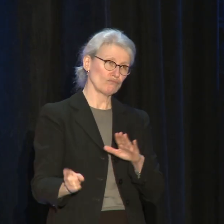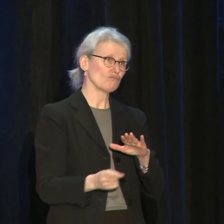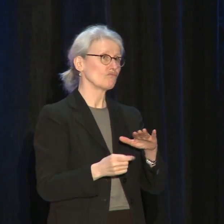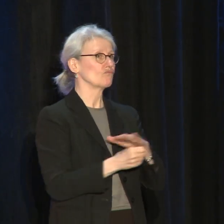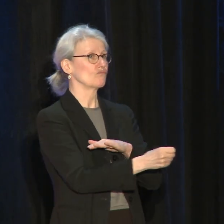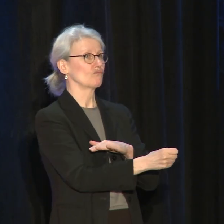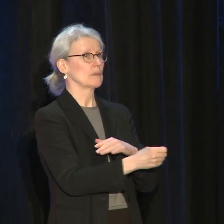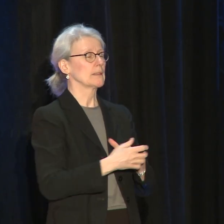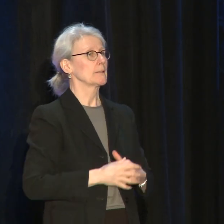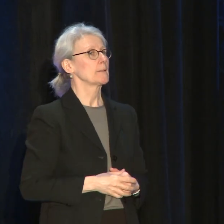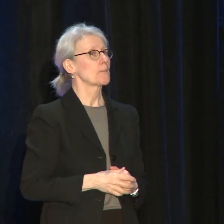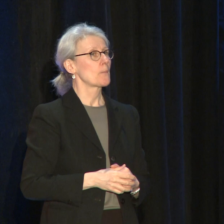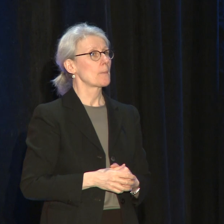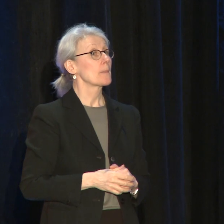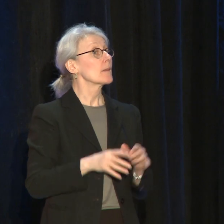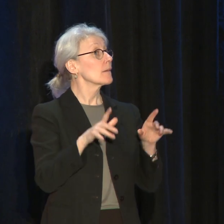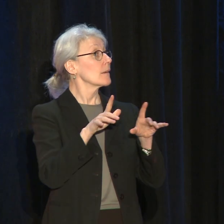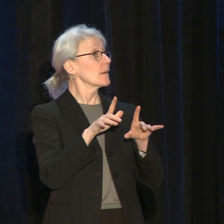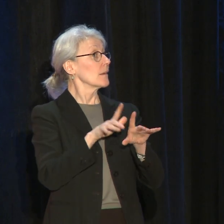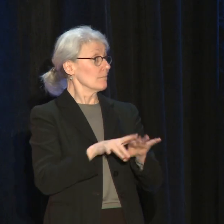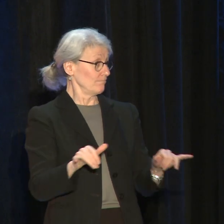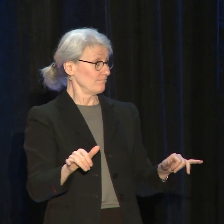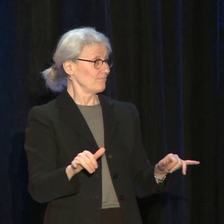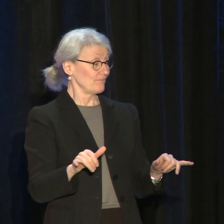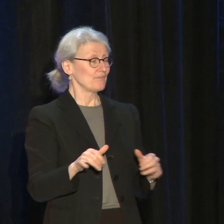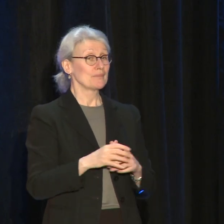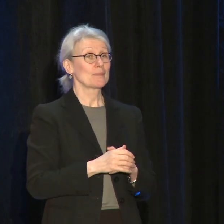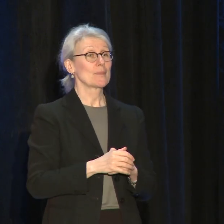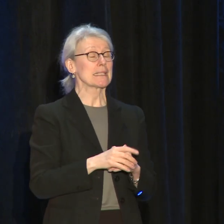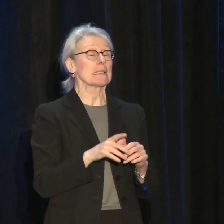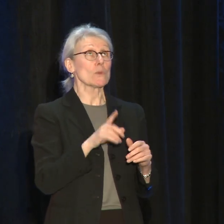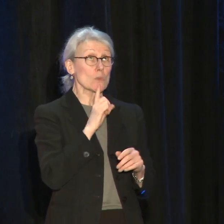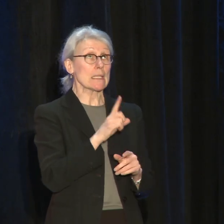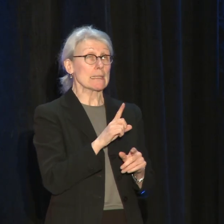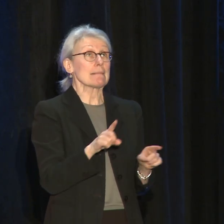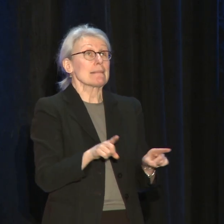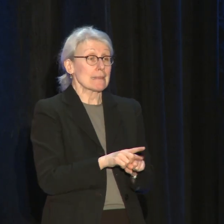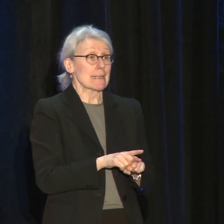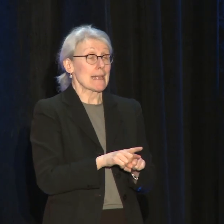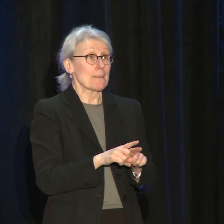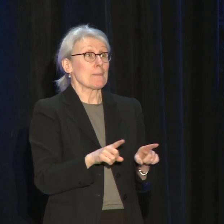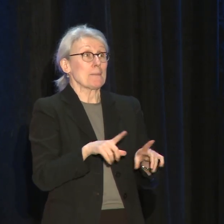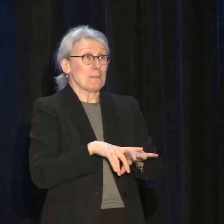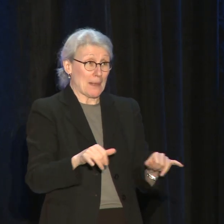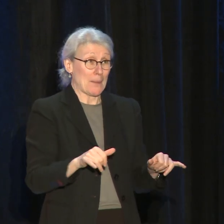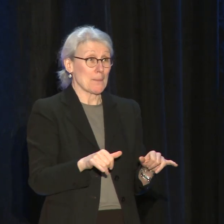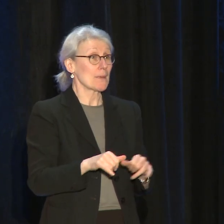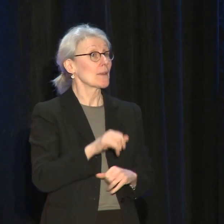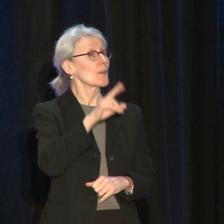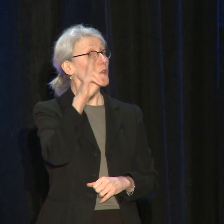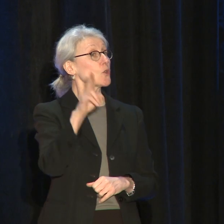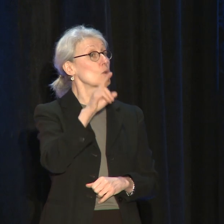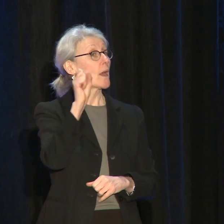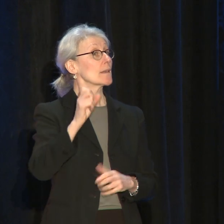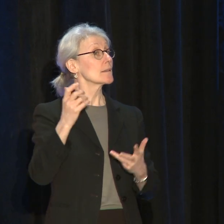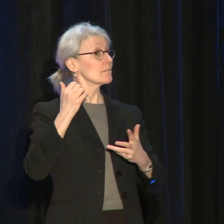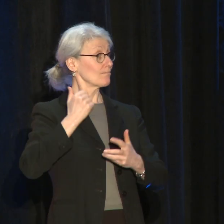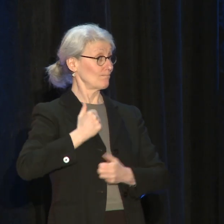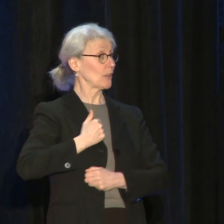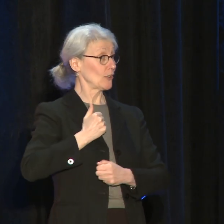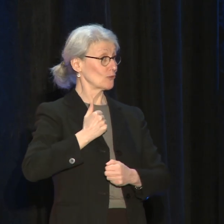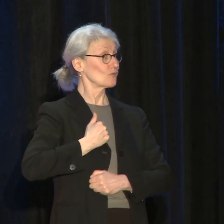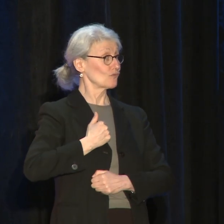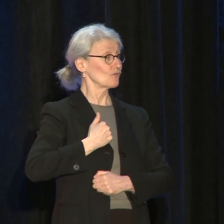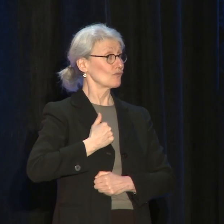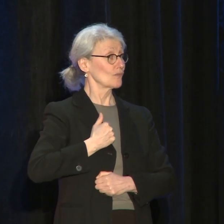At the very same time, literally at the very same time, the U.S military began as